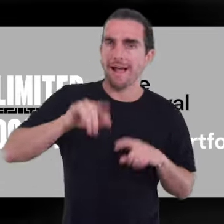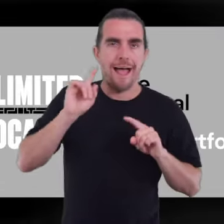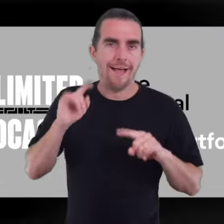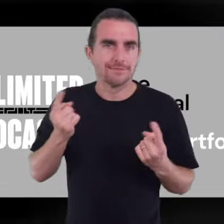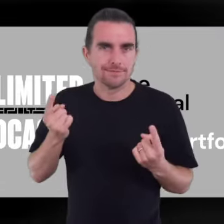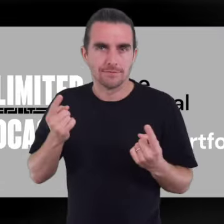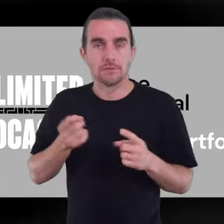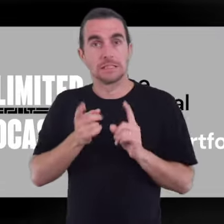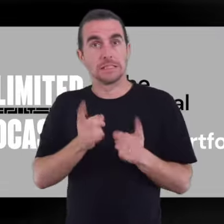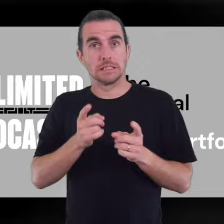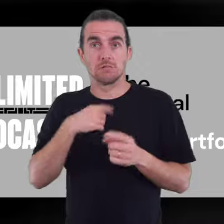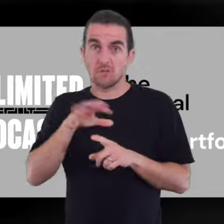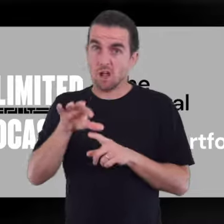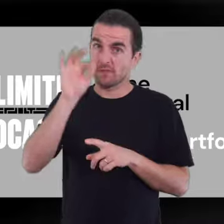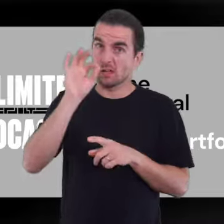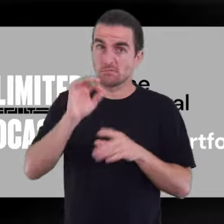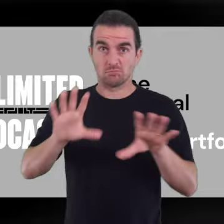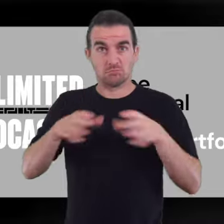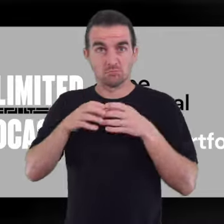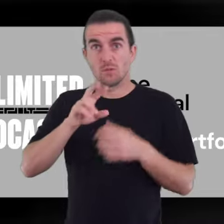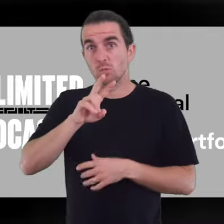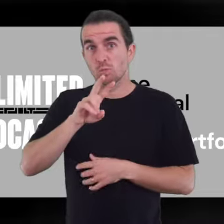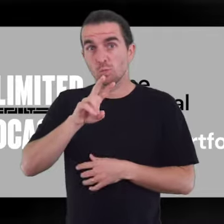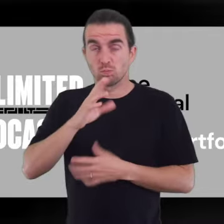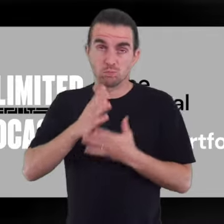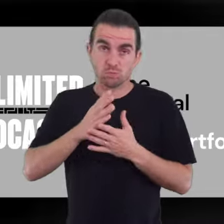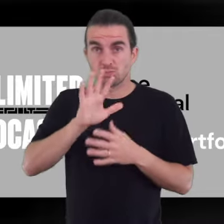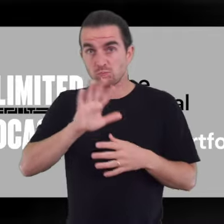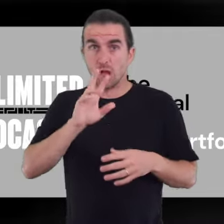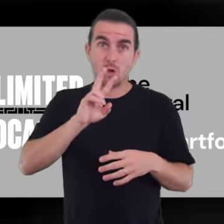With this piece of work, you are invited in groups of 24,